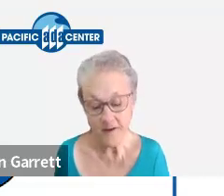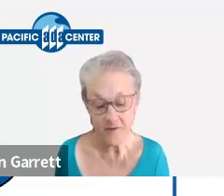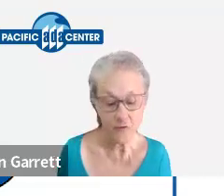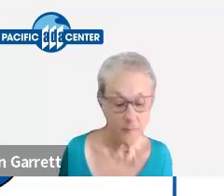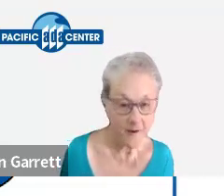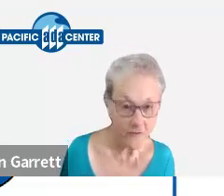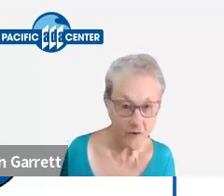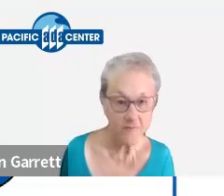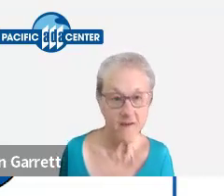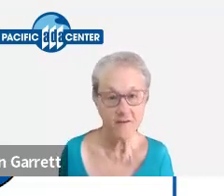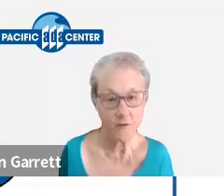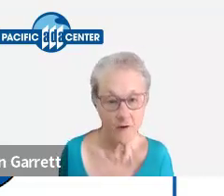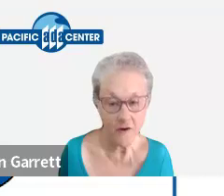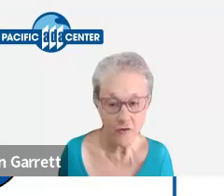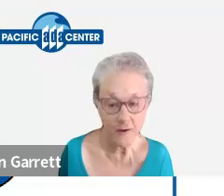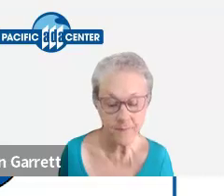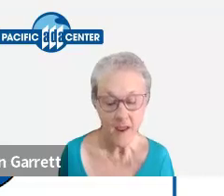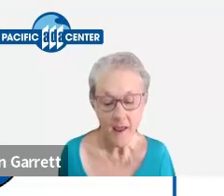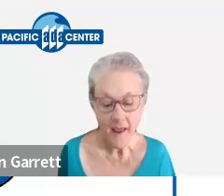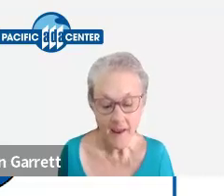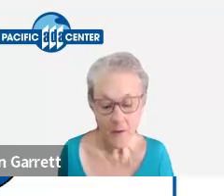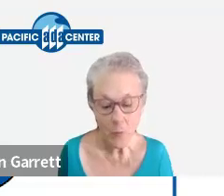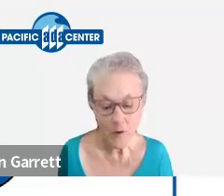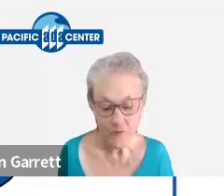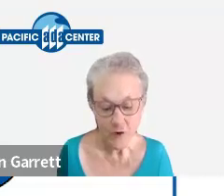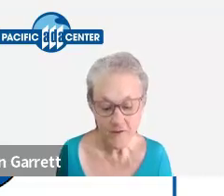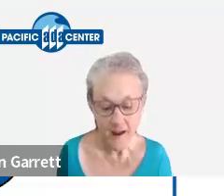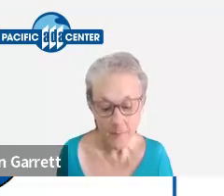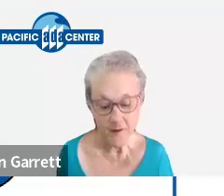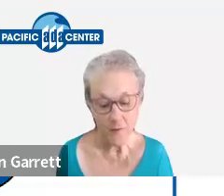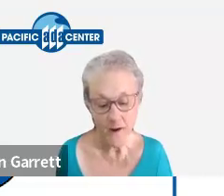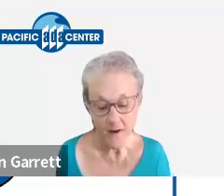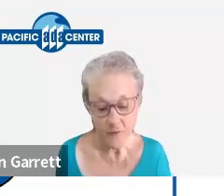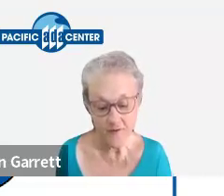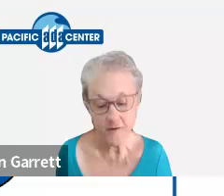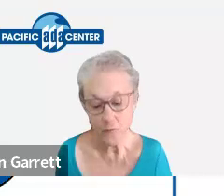faced discrimination, faced segregation and what started to happen right after the Civil